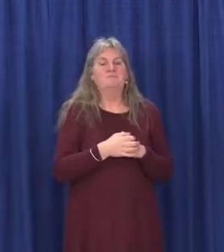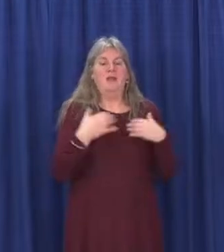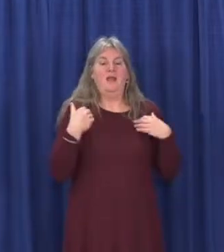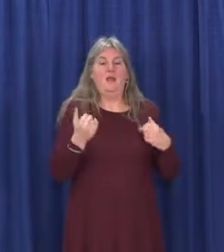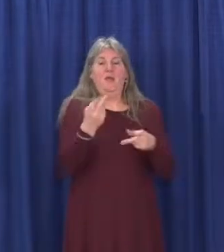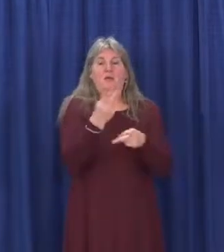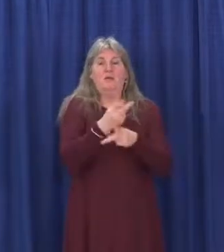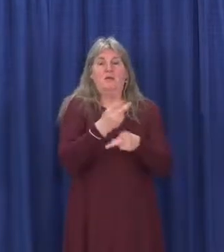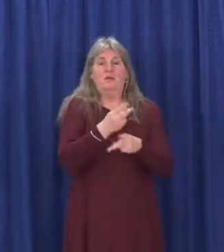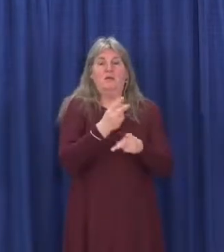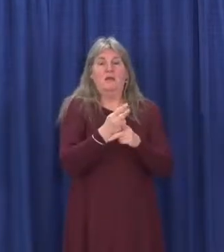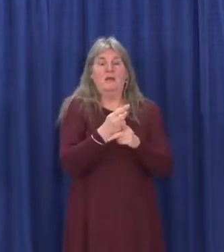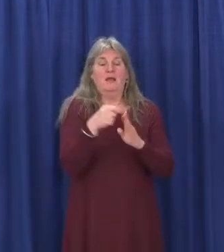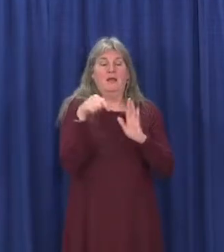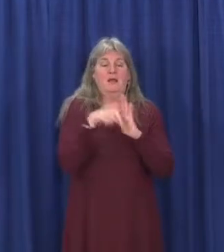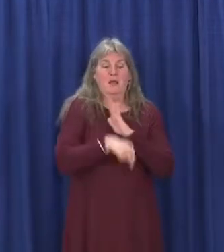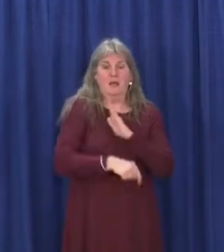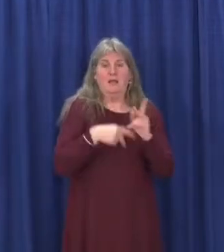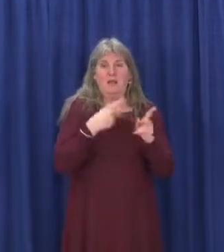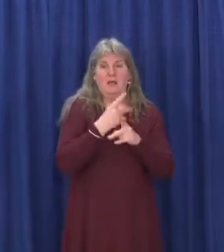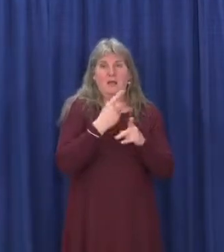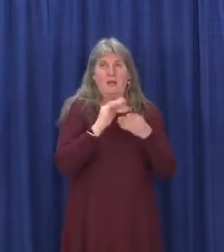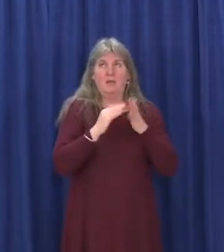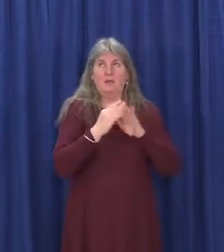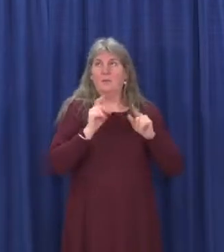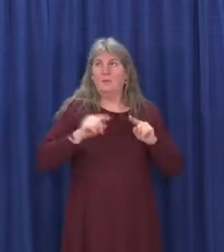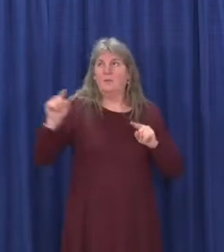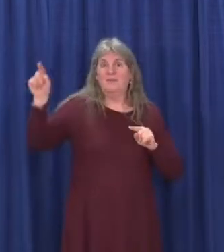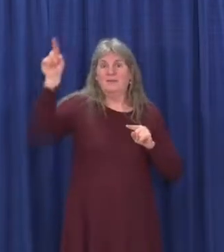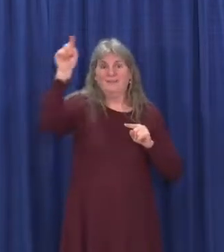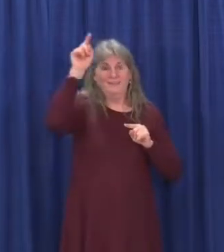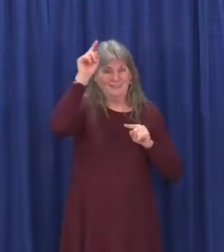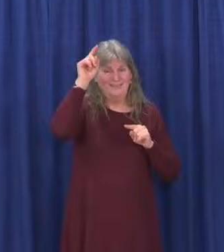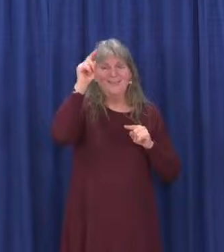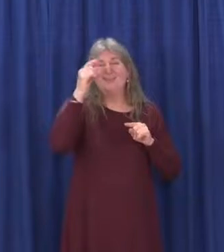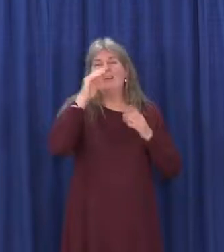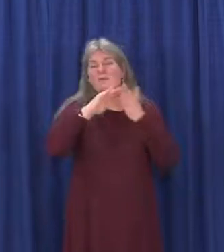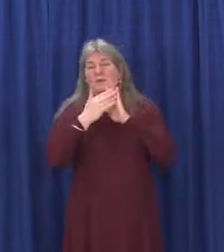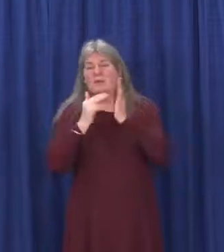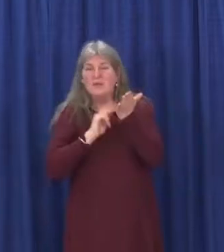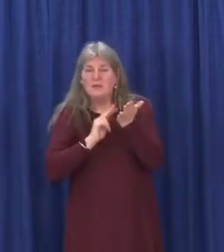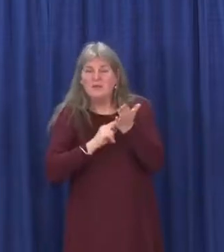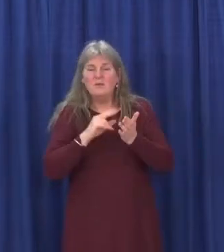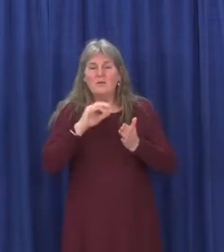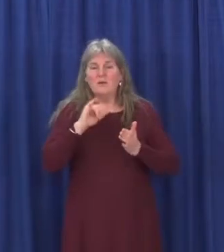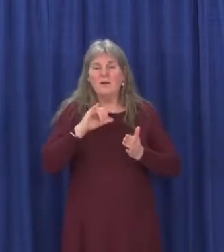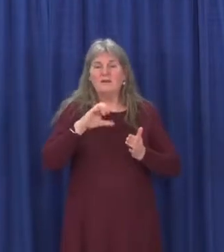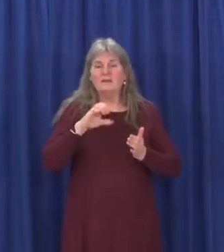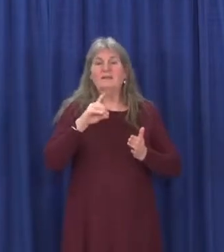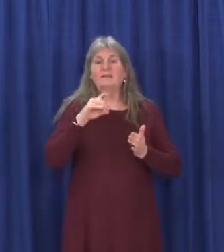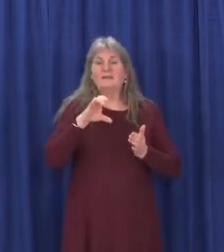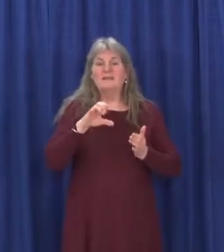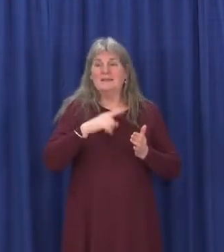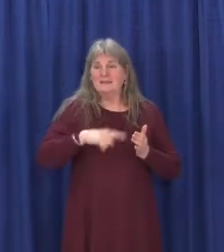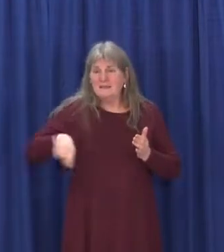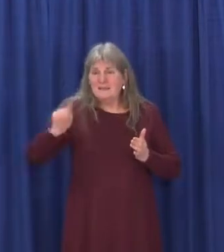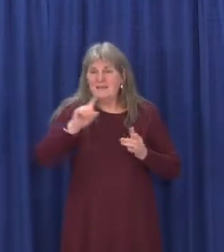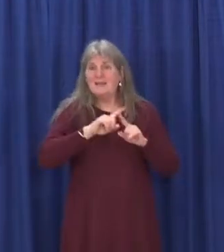as acute care and community response teams, community nursing, our YCDC team, and other response teams,